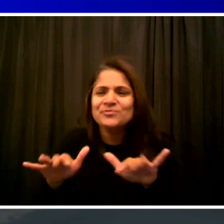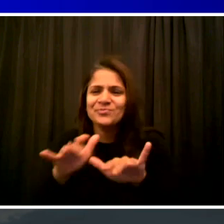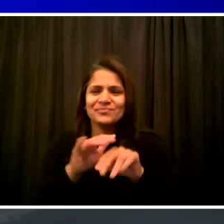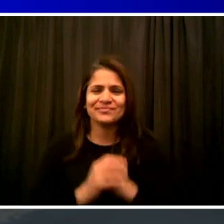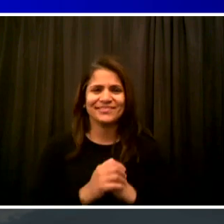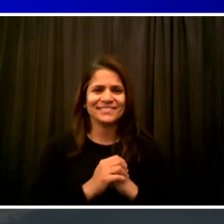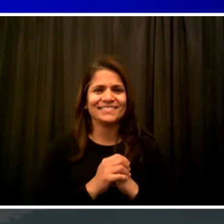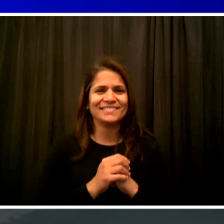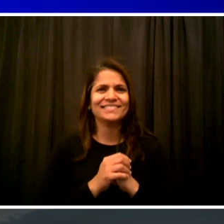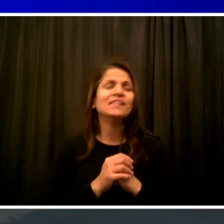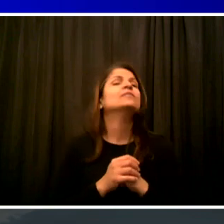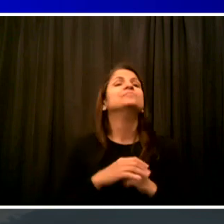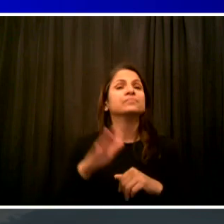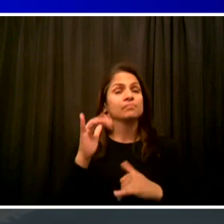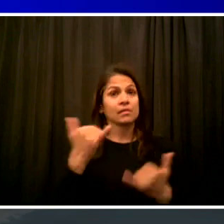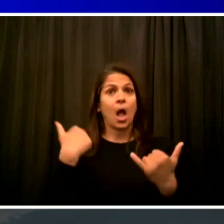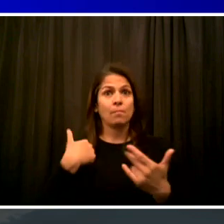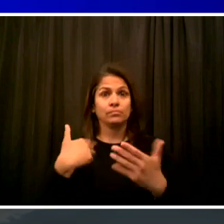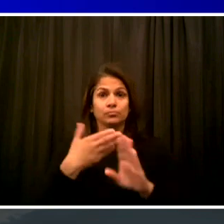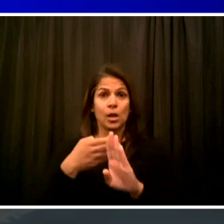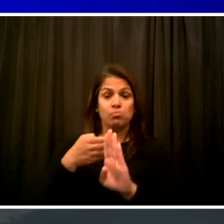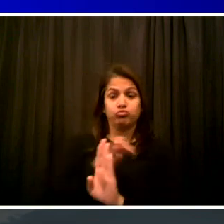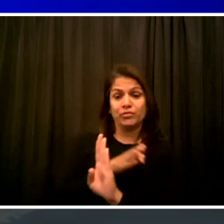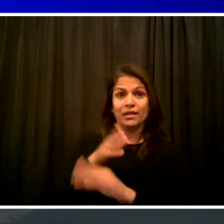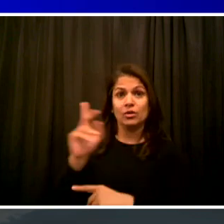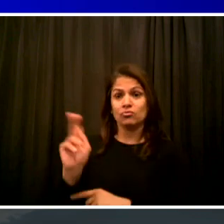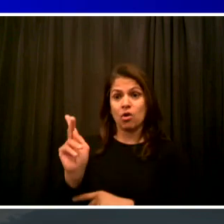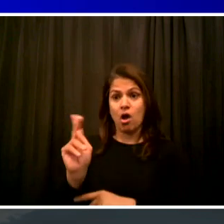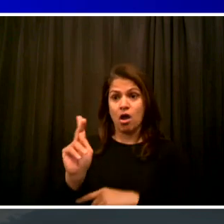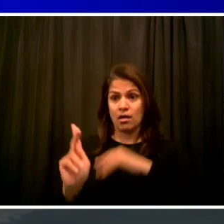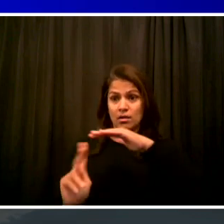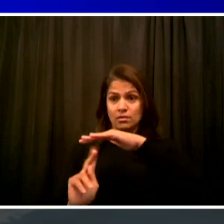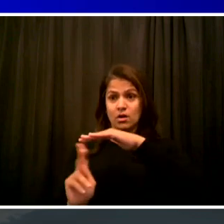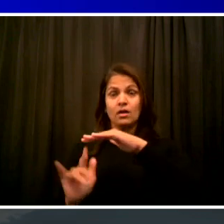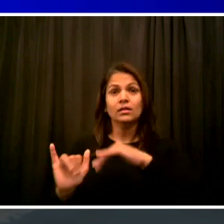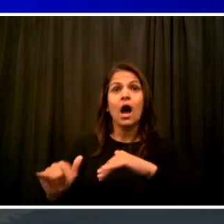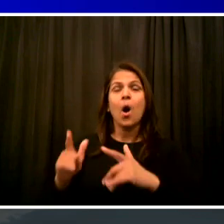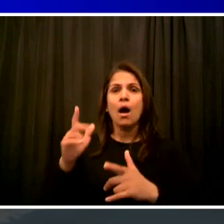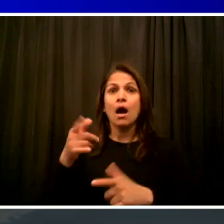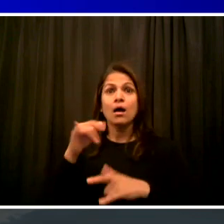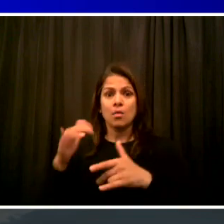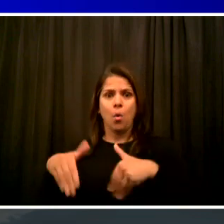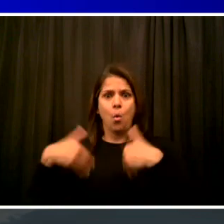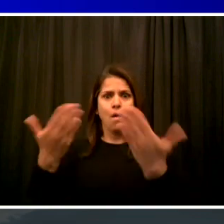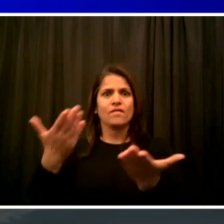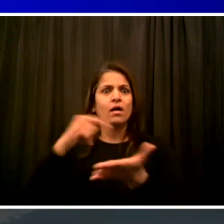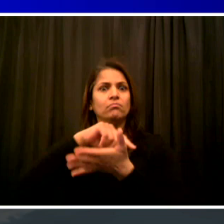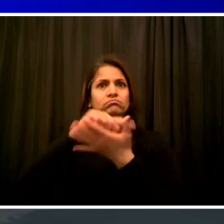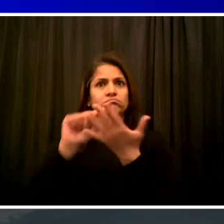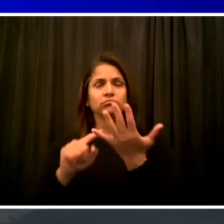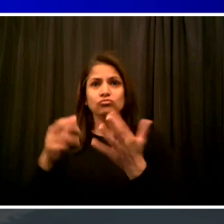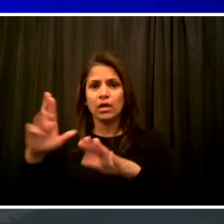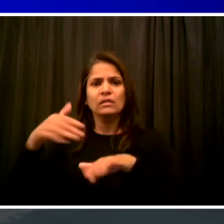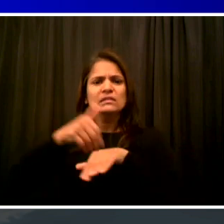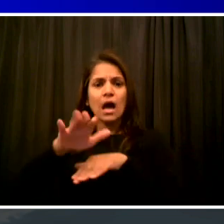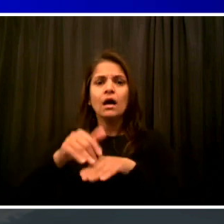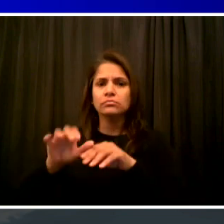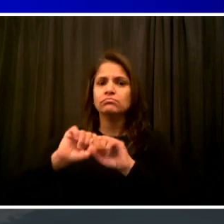HOPE. WELL THAT DAY IS CINOMG SOON. SO, THE GOODN EWS IS THAT PRE-K OEFFRS HAVE BEEN SENT OUT TO